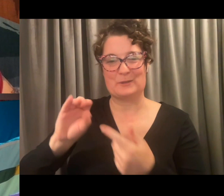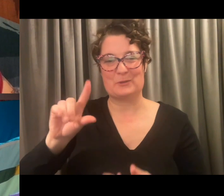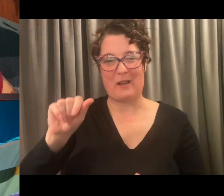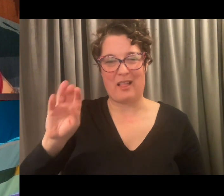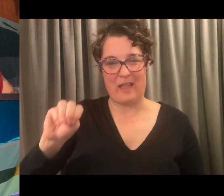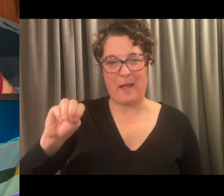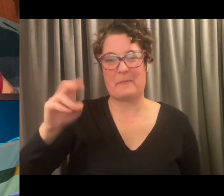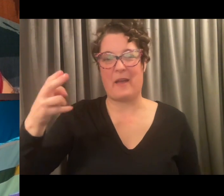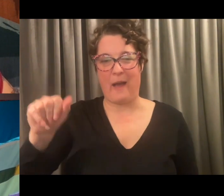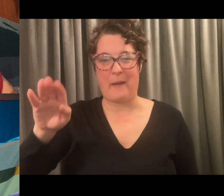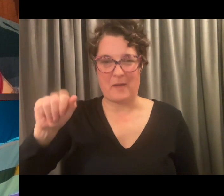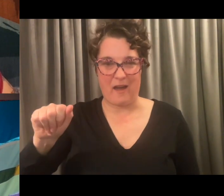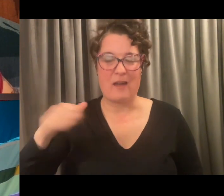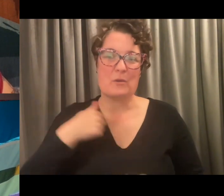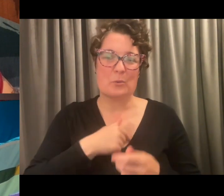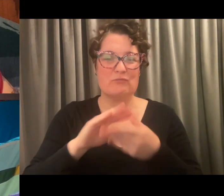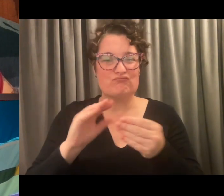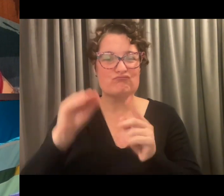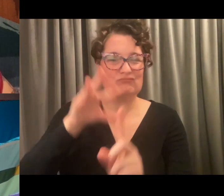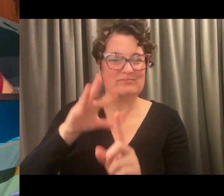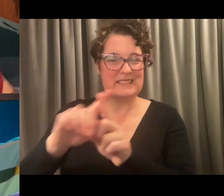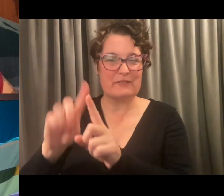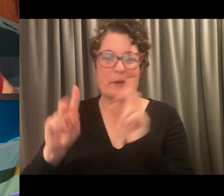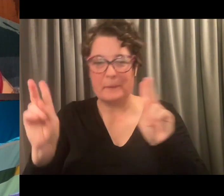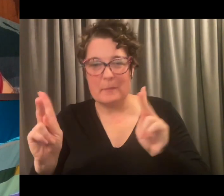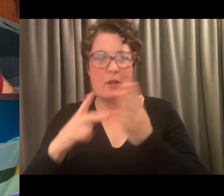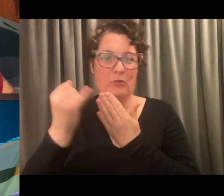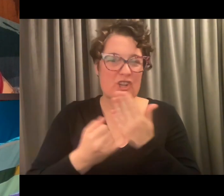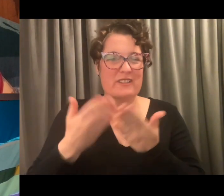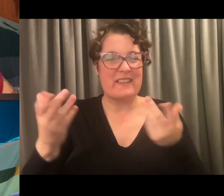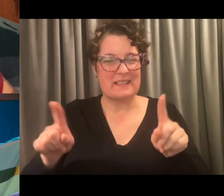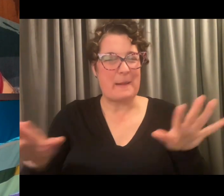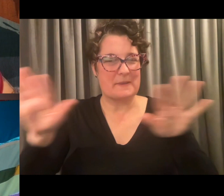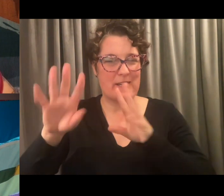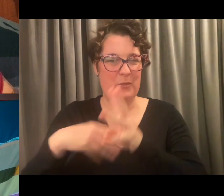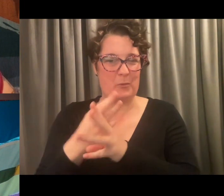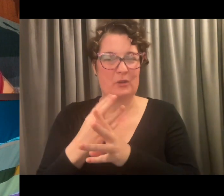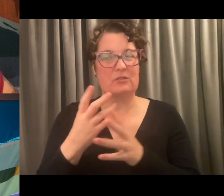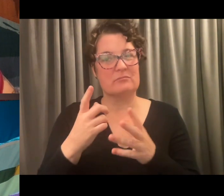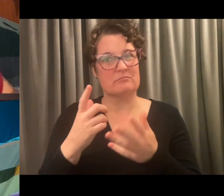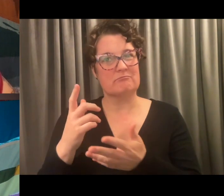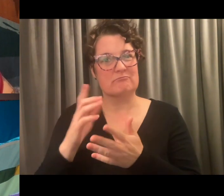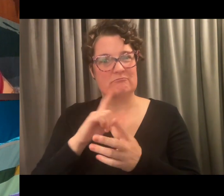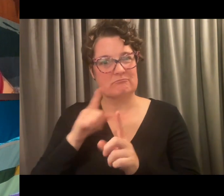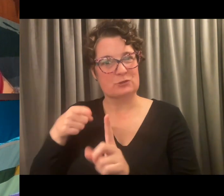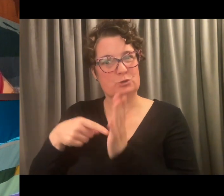that are kind of pointing the way towards the World to Come and what we are wanting to live into and call in.